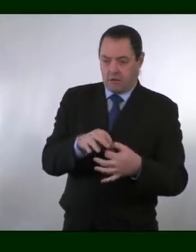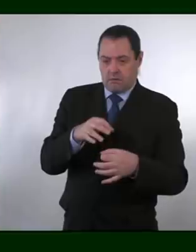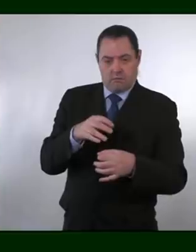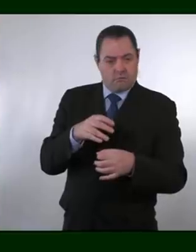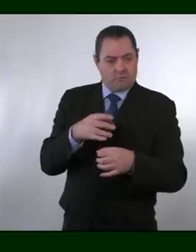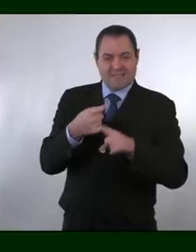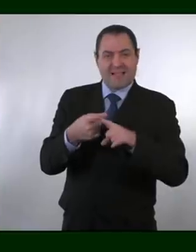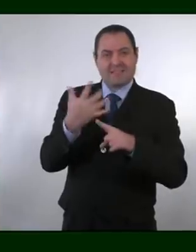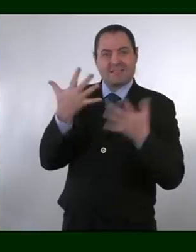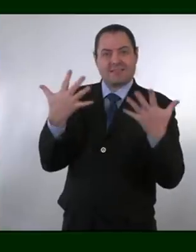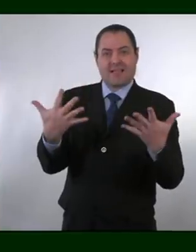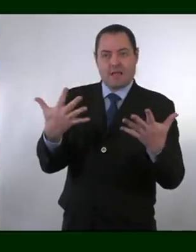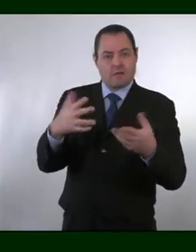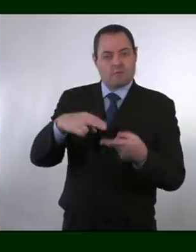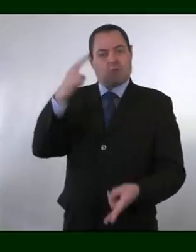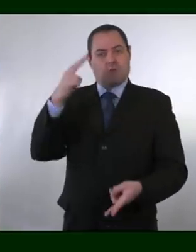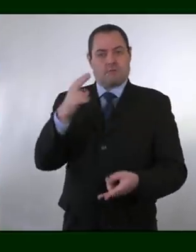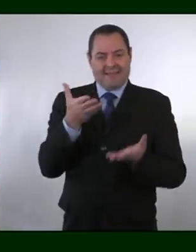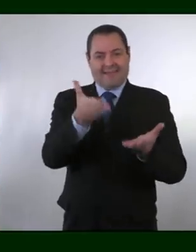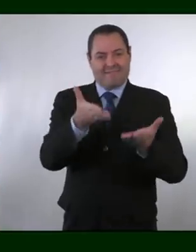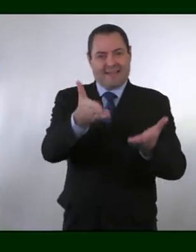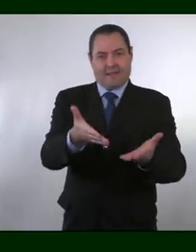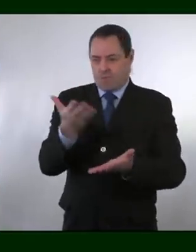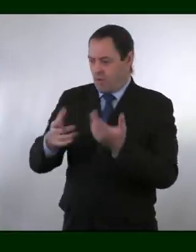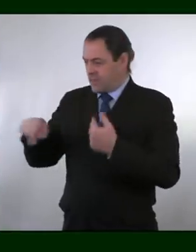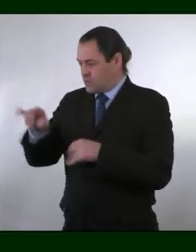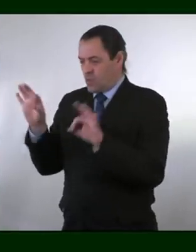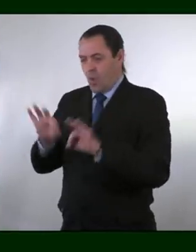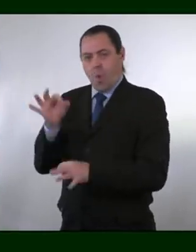We are eight months into this crisis and the Government are still making the same mistakes.